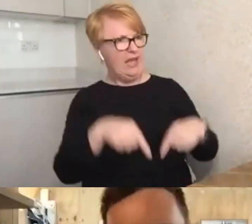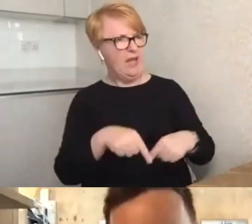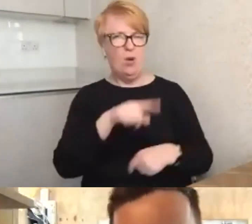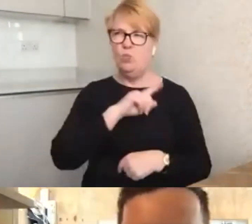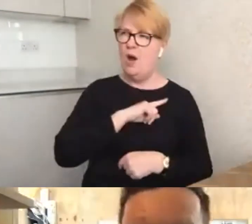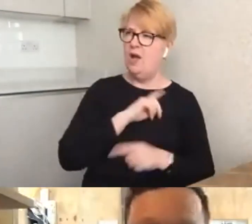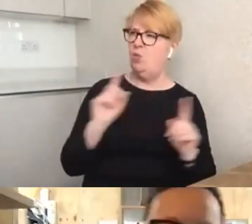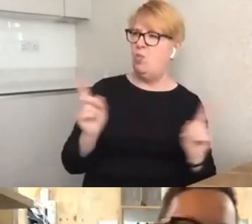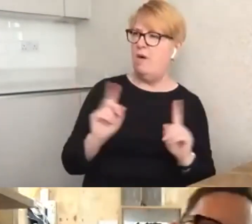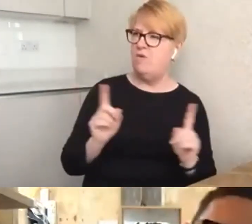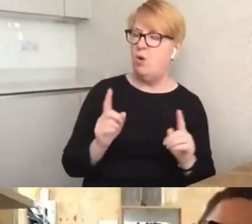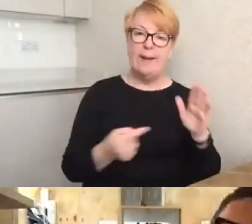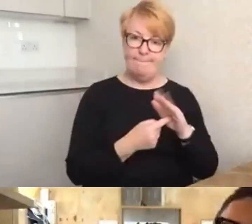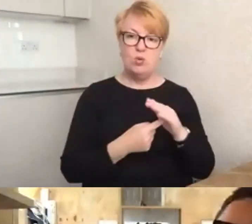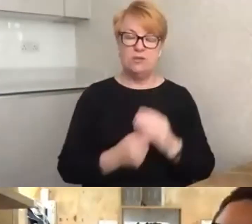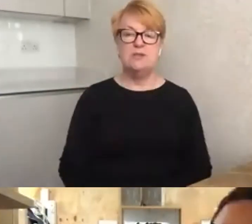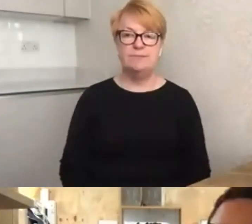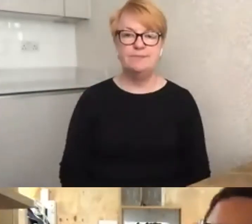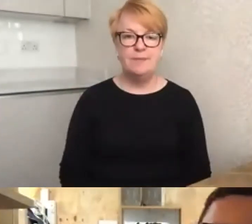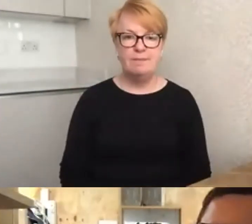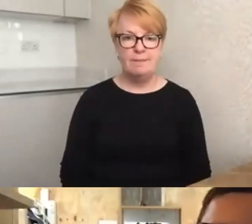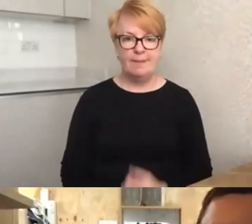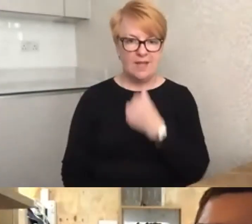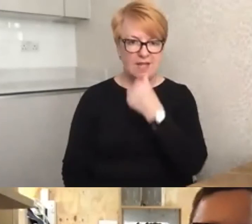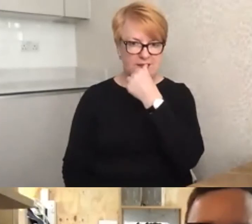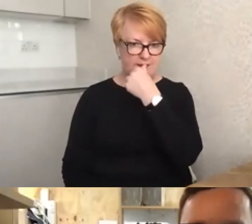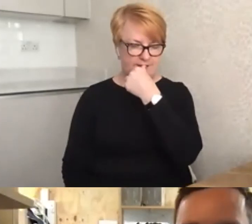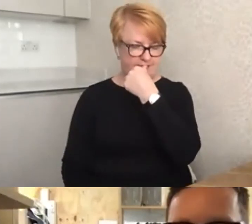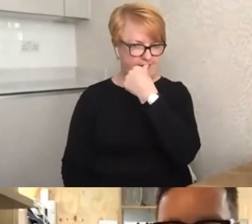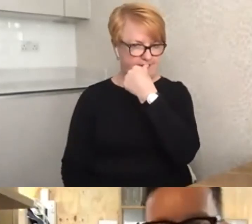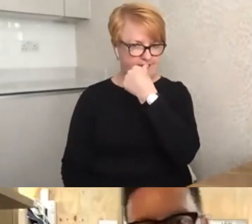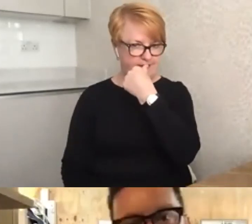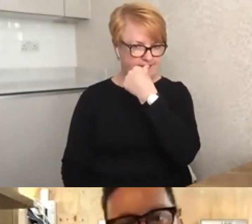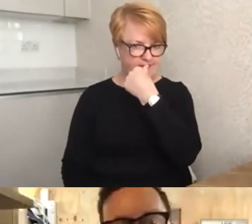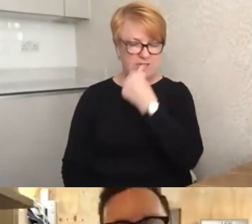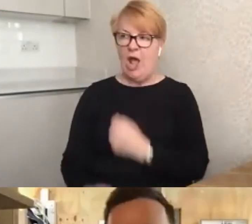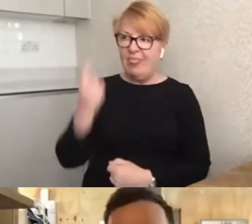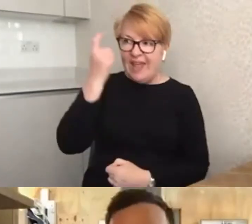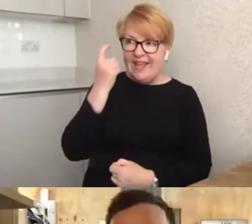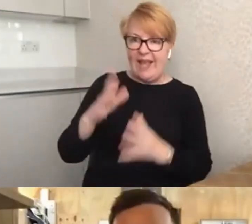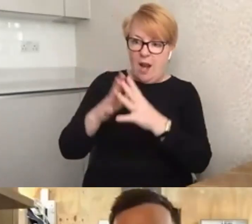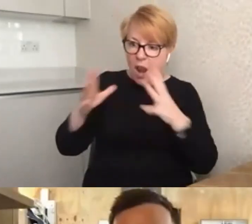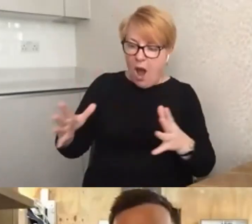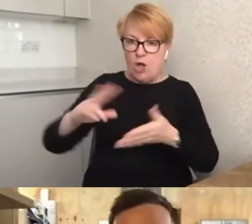It's important. >> JES: So that's radically thinking about the way that large organisations, we are talking about sort of the sort of…